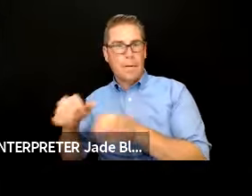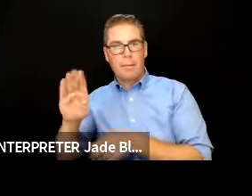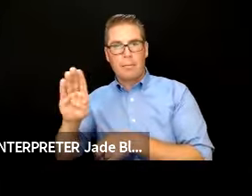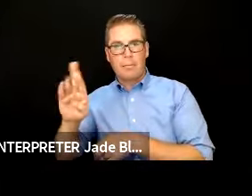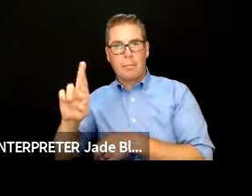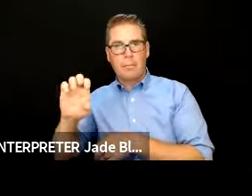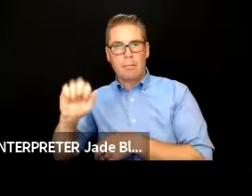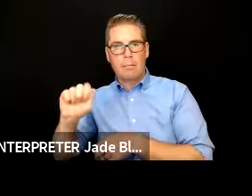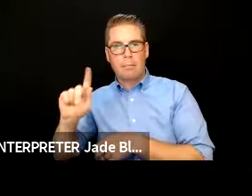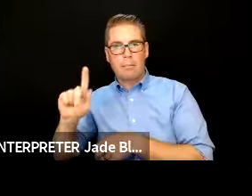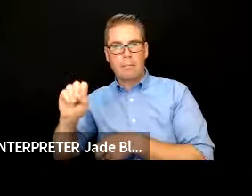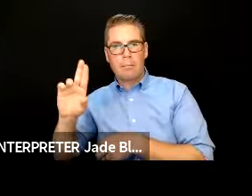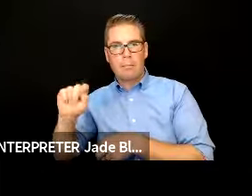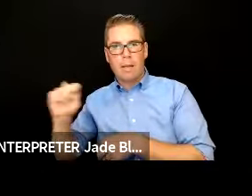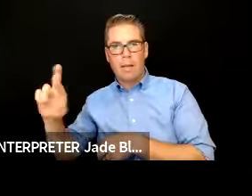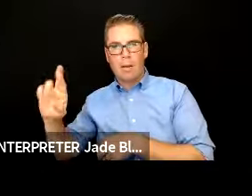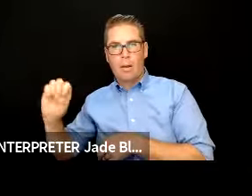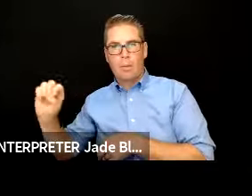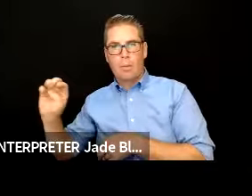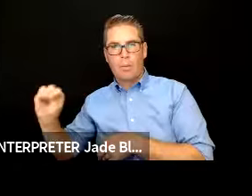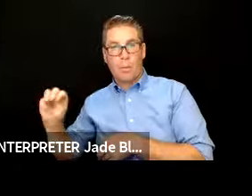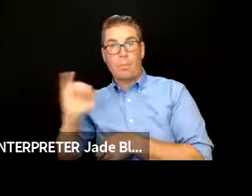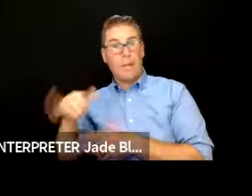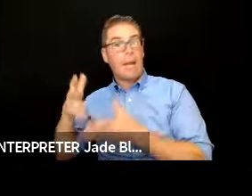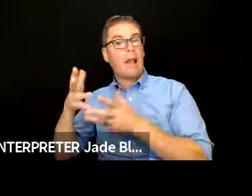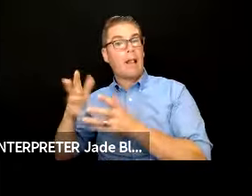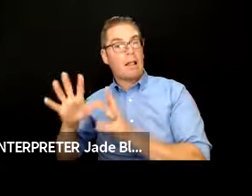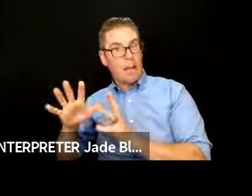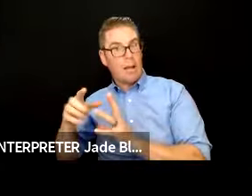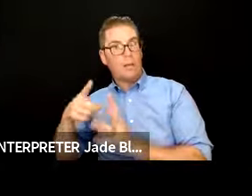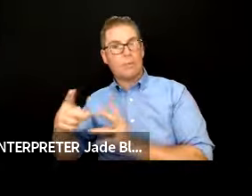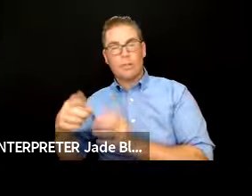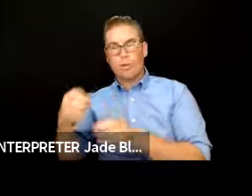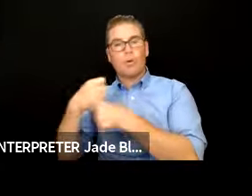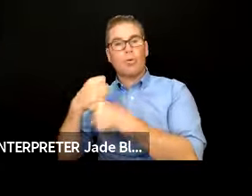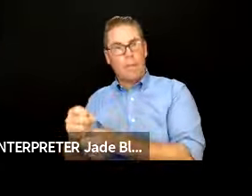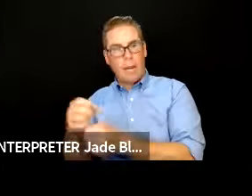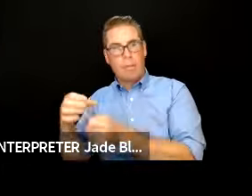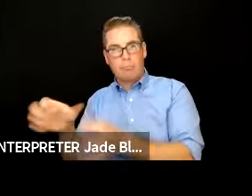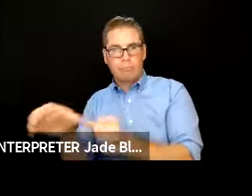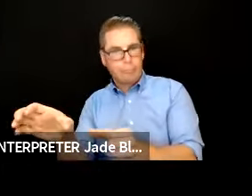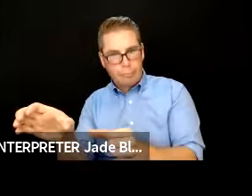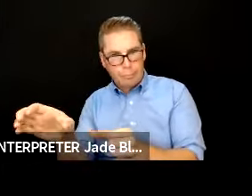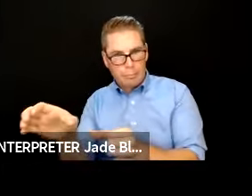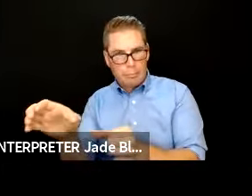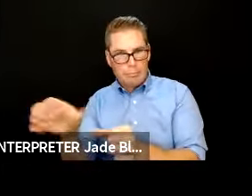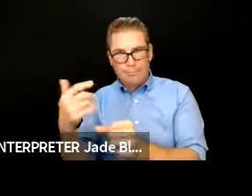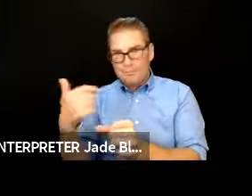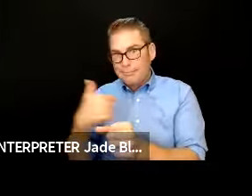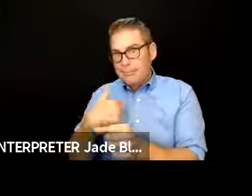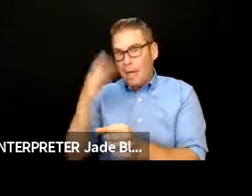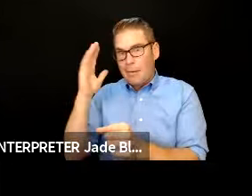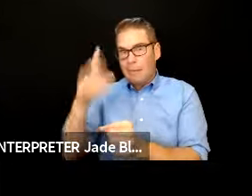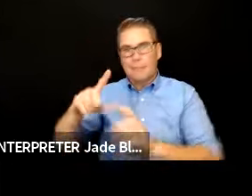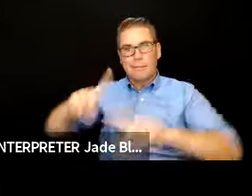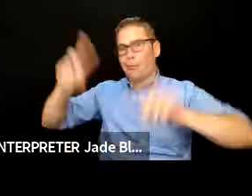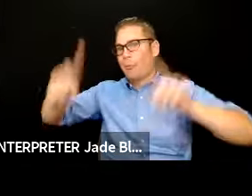There is going to be at the end it will say more. And then so when you click on that one of the options is break out rooms